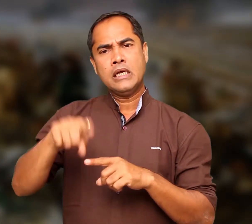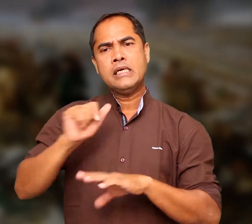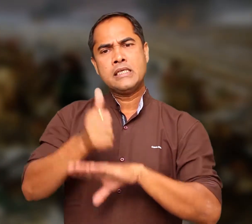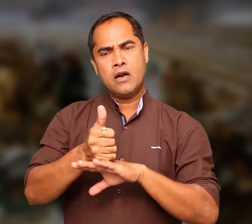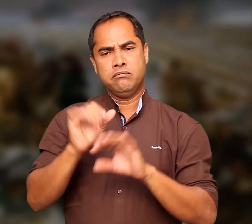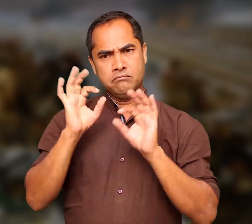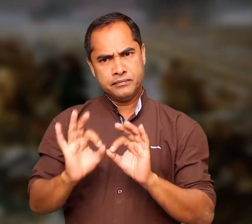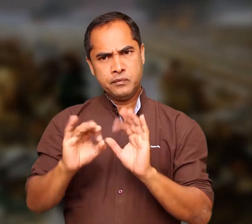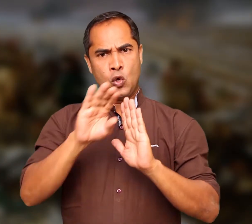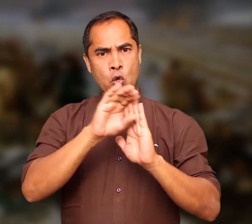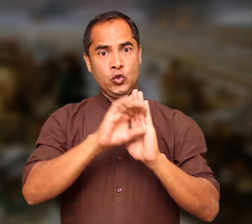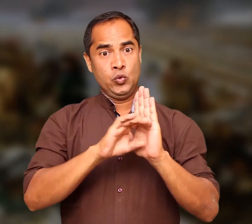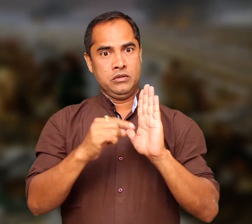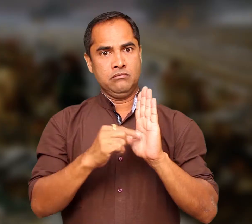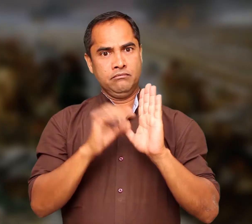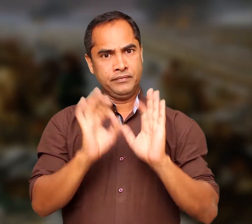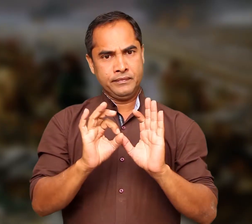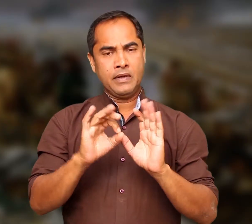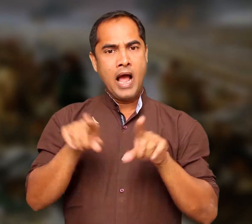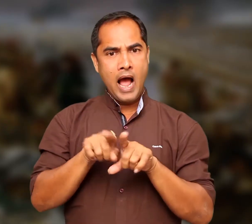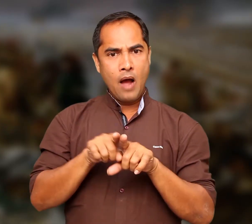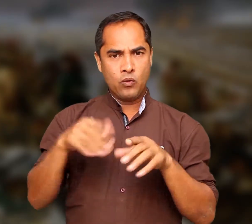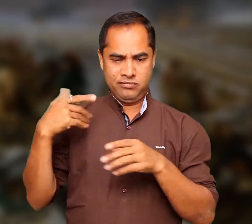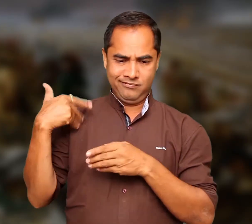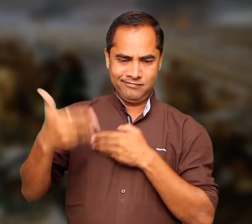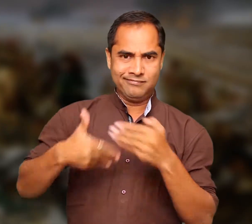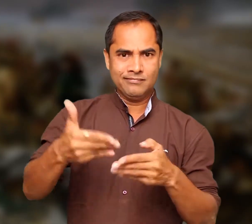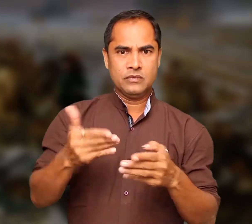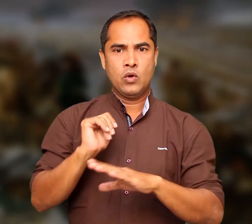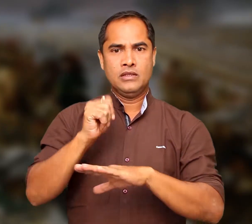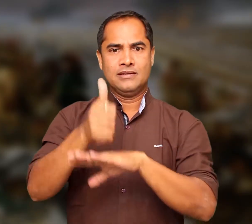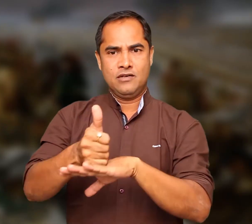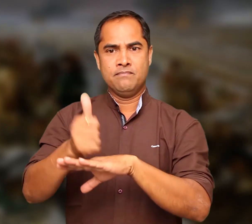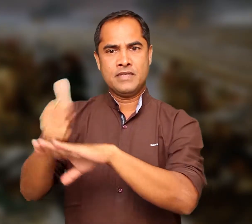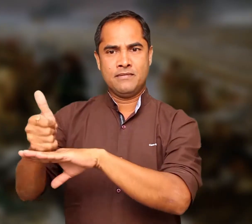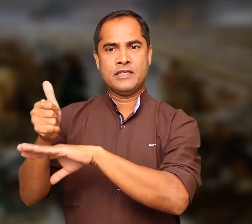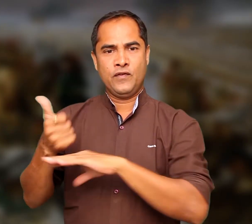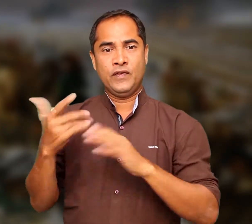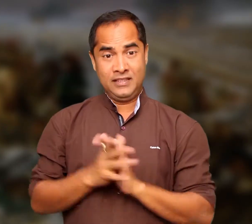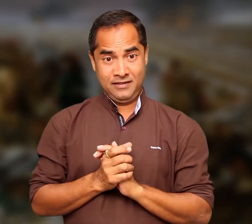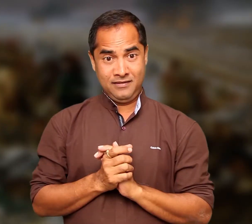A constitutional monarchy was installed